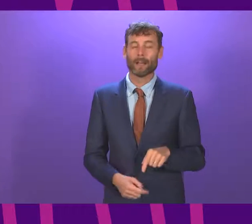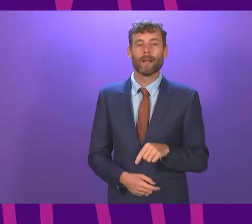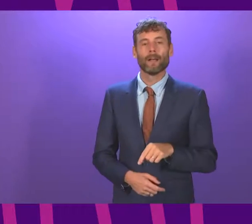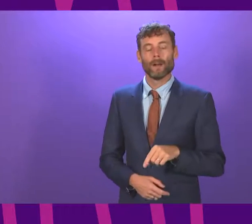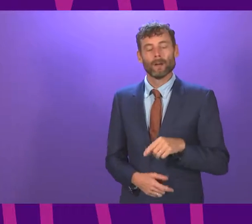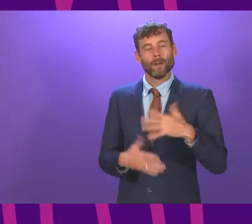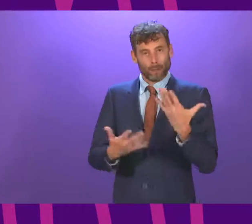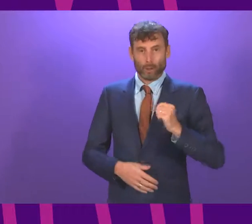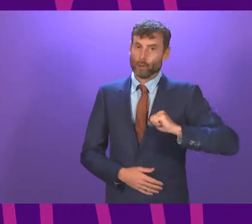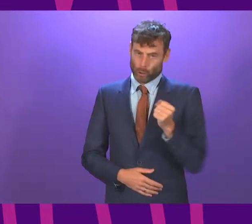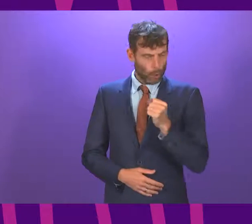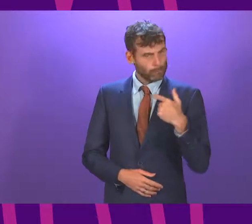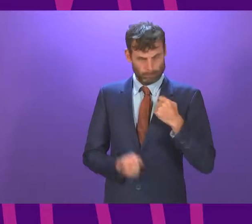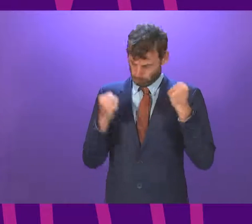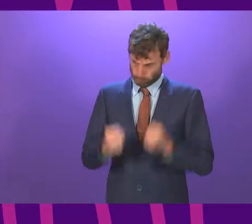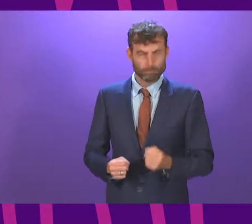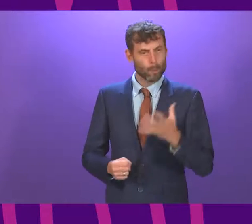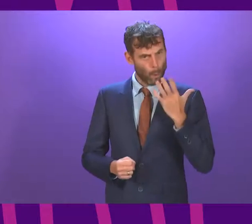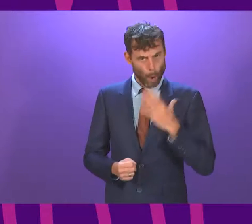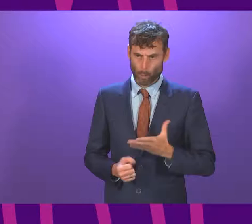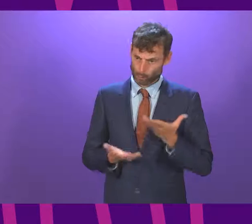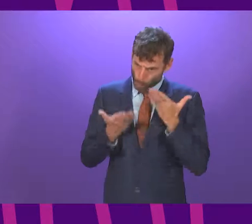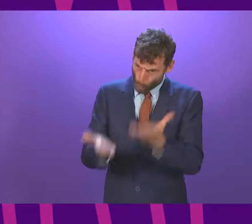Scotland is committed to playing our part in welcoming and supporting people who are fleeing